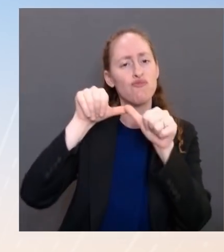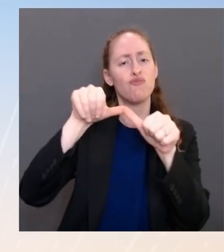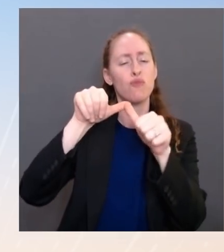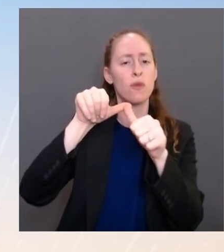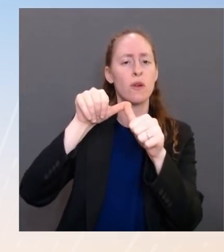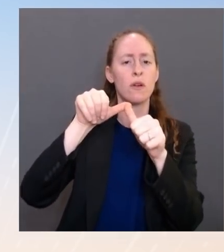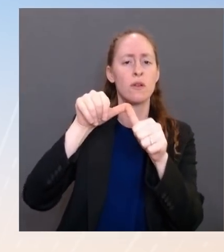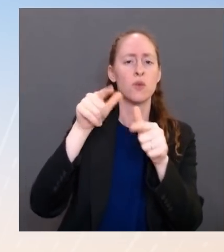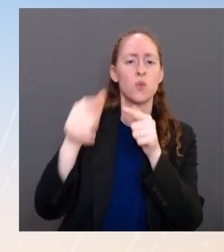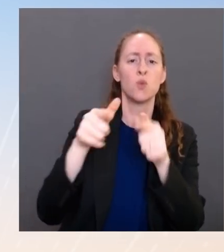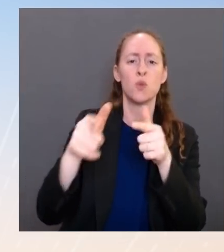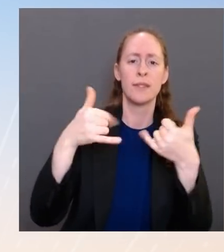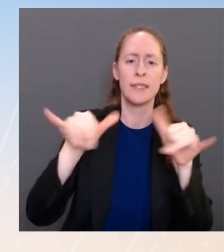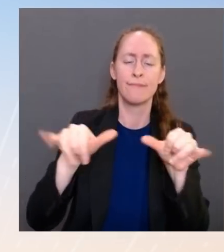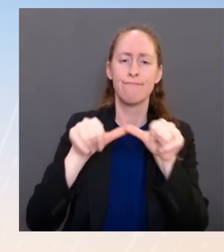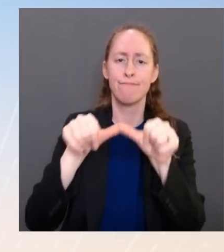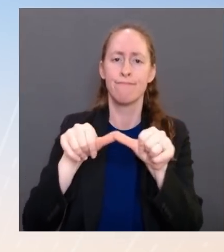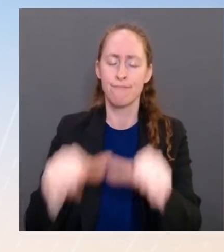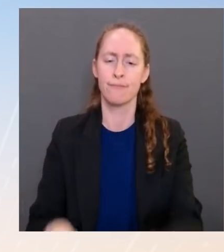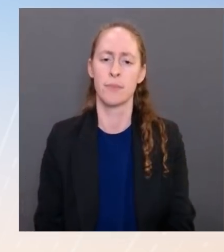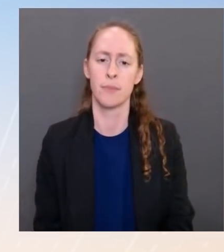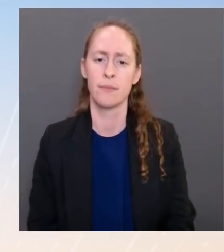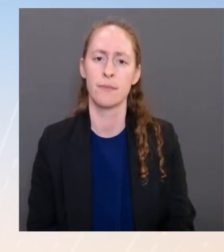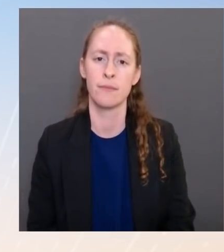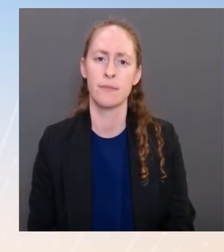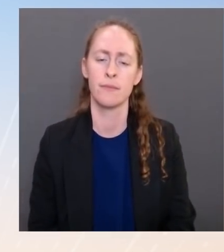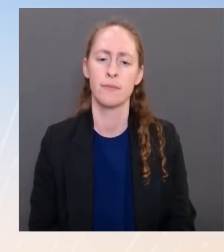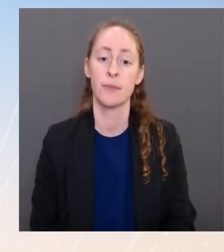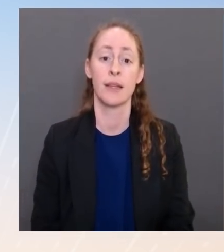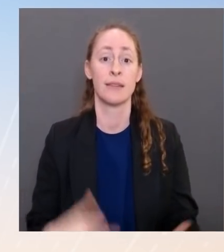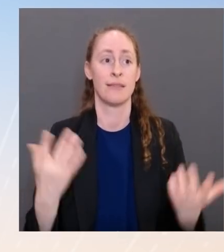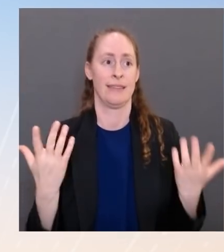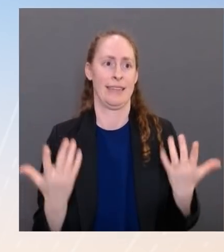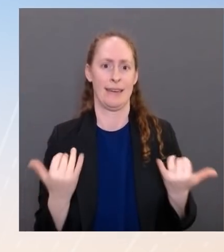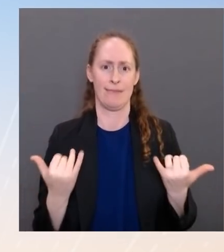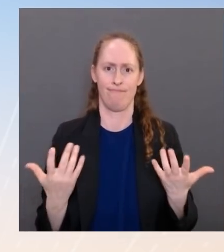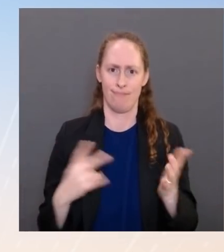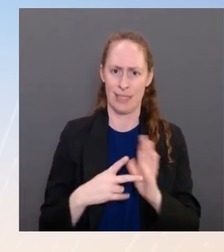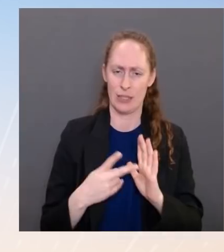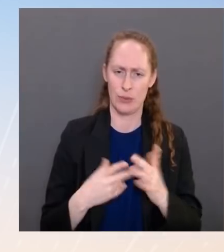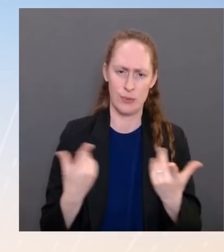or what he was referring to is the fact that, as we all know and we all have seen and you all have reported,